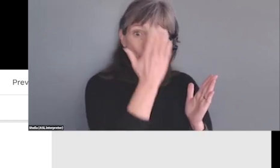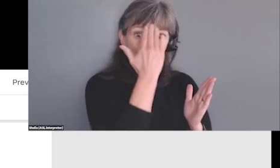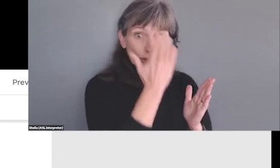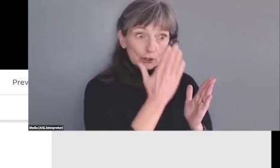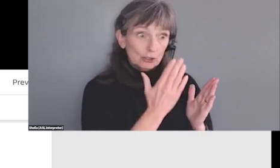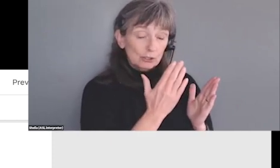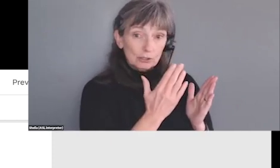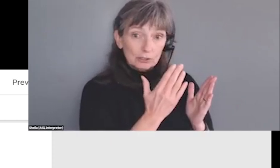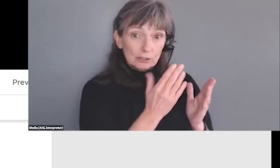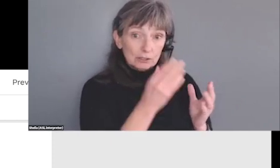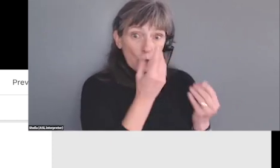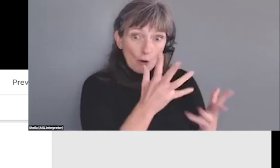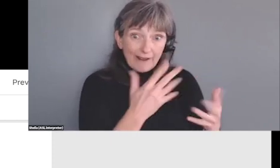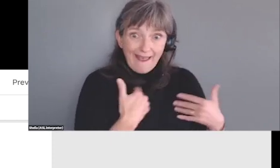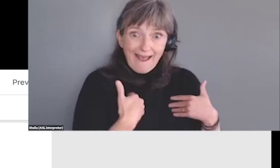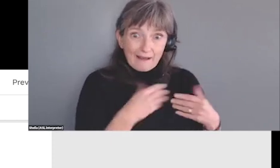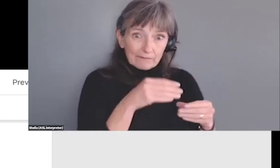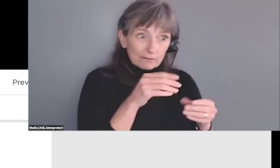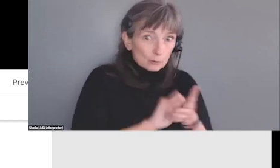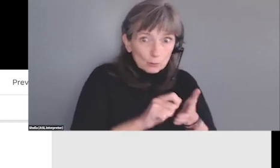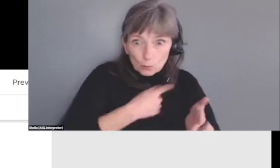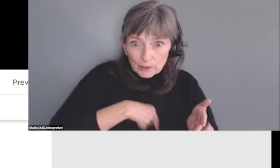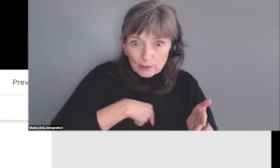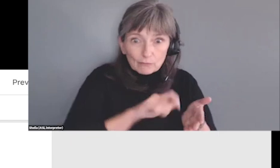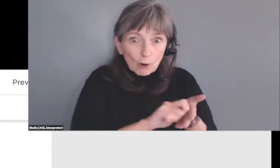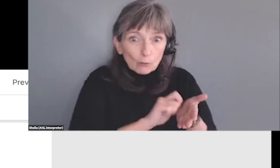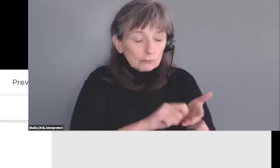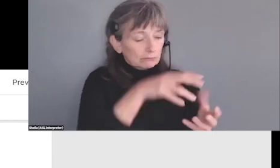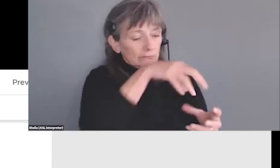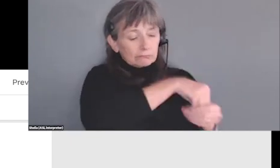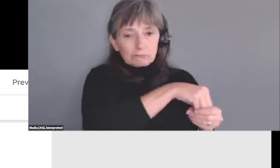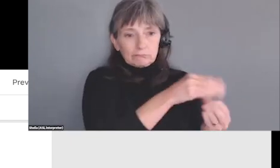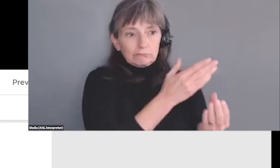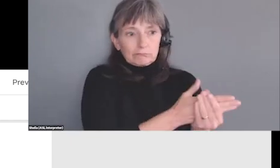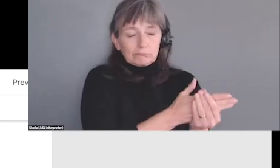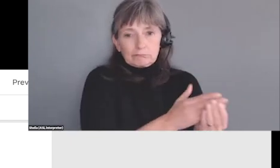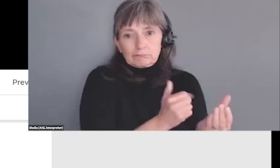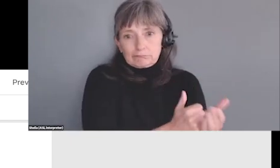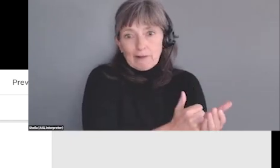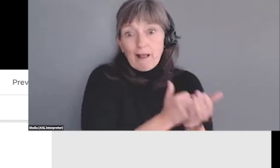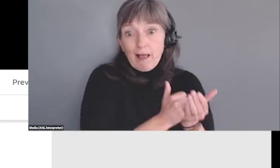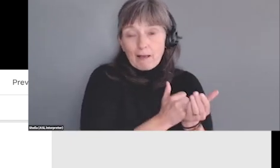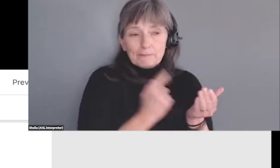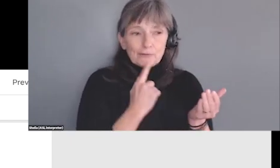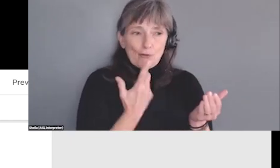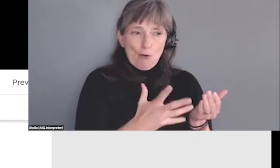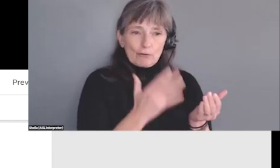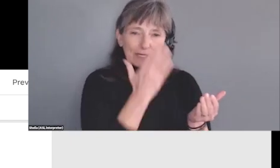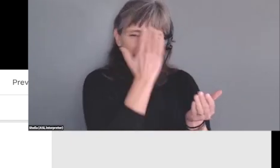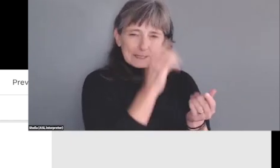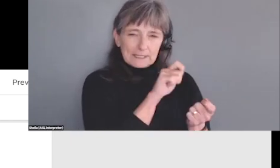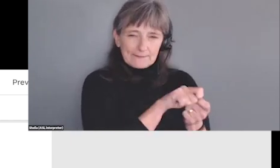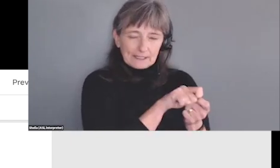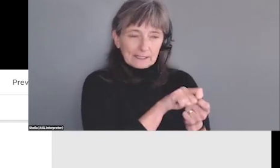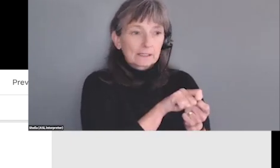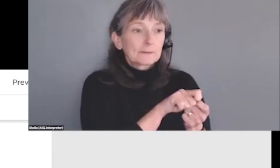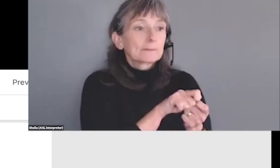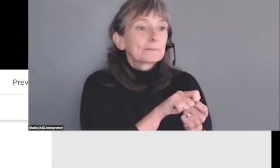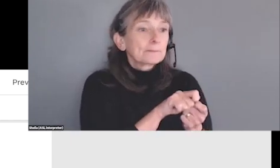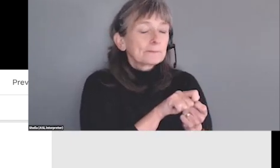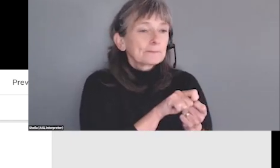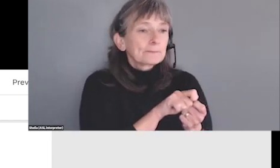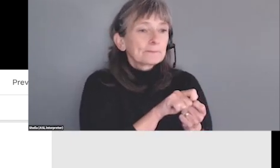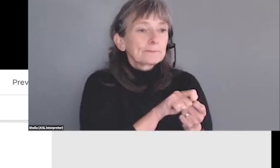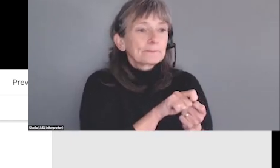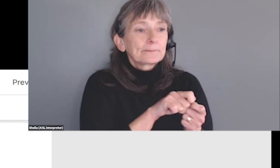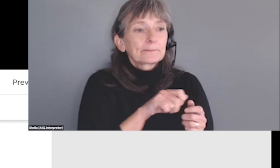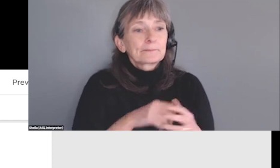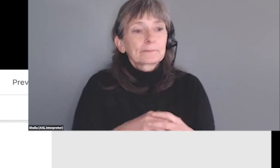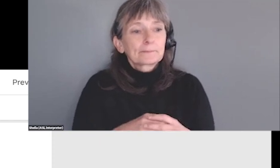Another part of the assistant, which the knowledge base uses is the ability to have custom prompts.